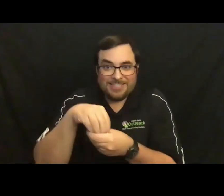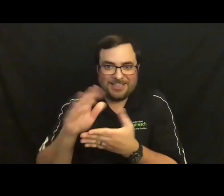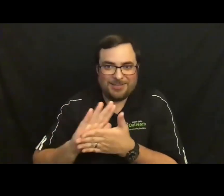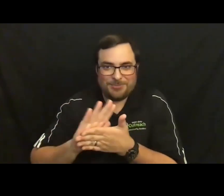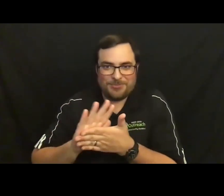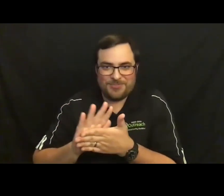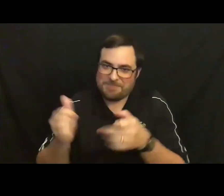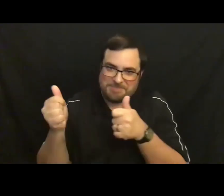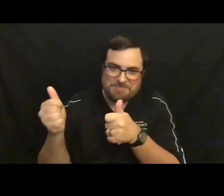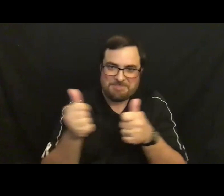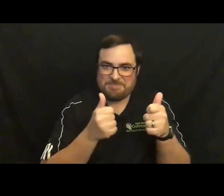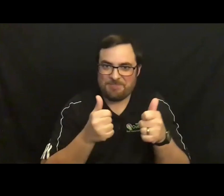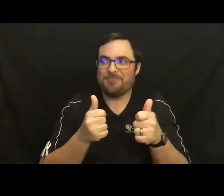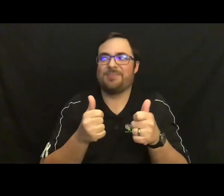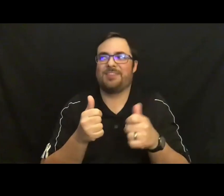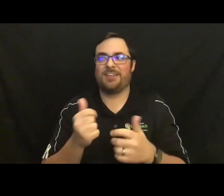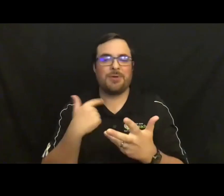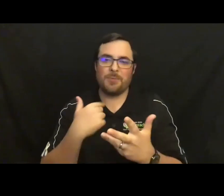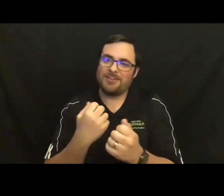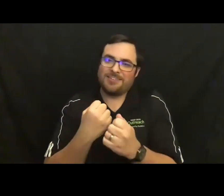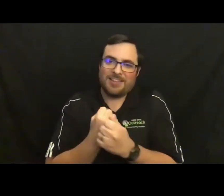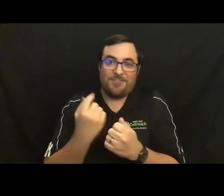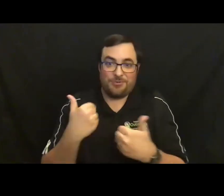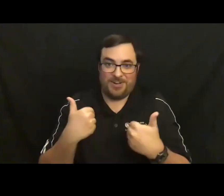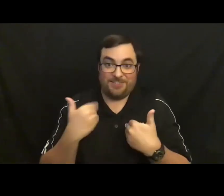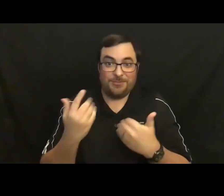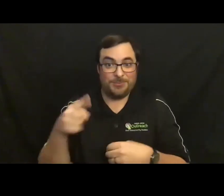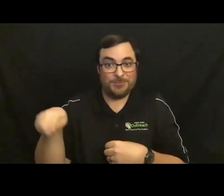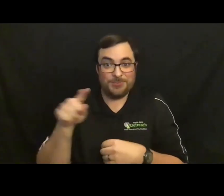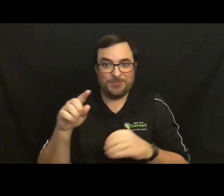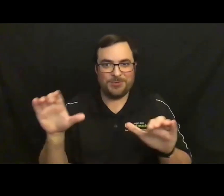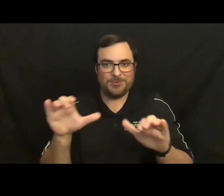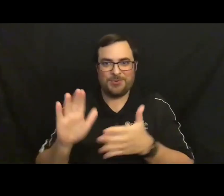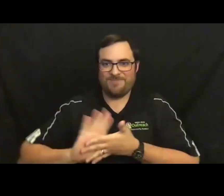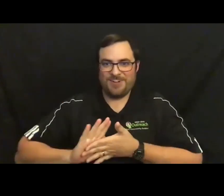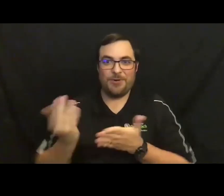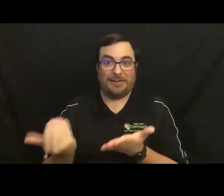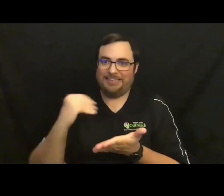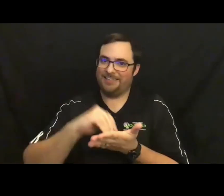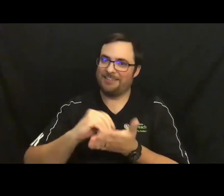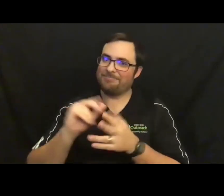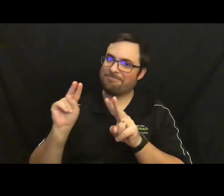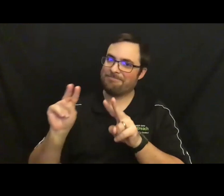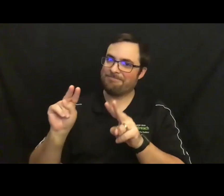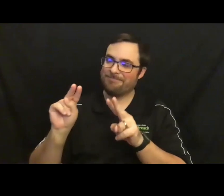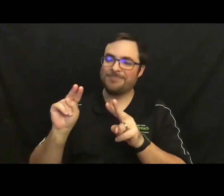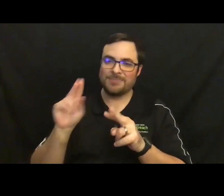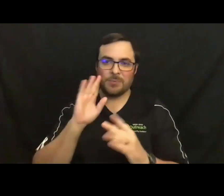Like I said, we would love to do this again and so we will definitely be in touch and